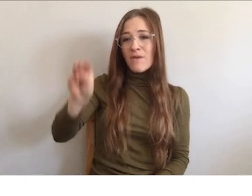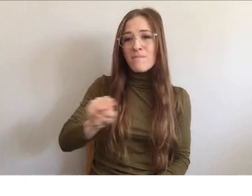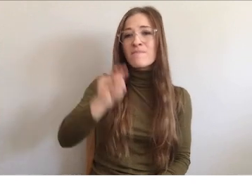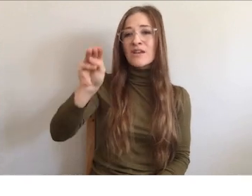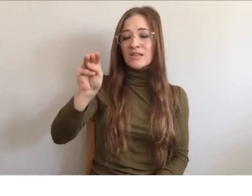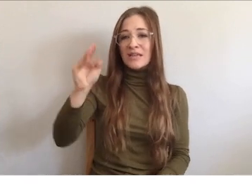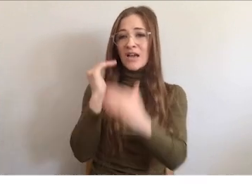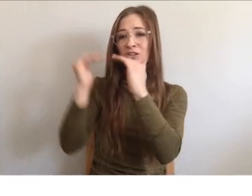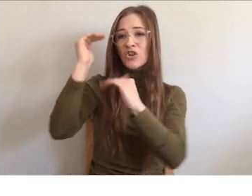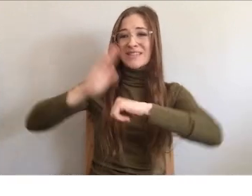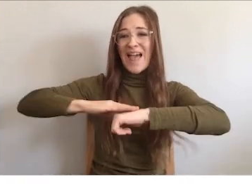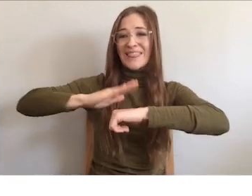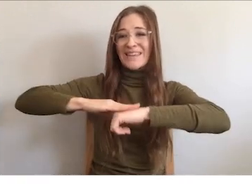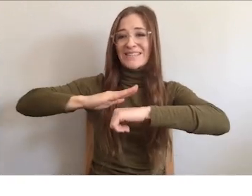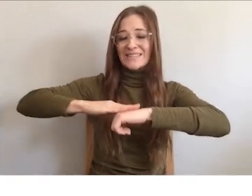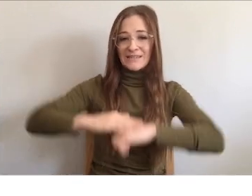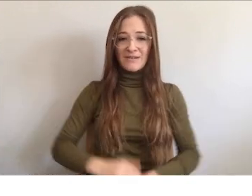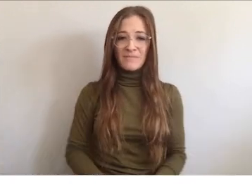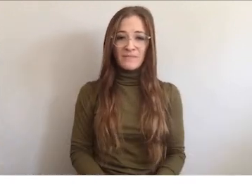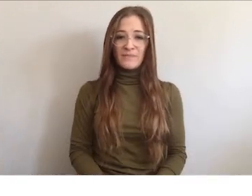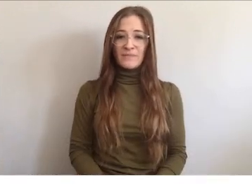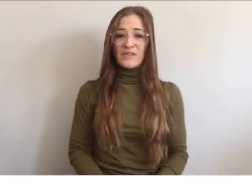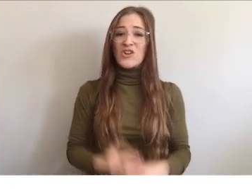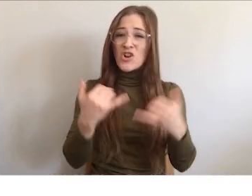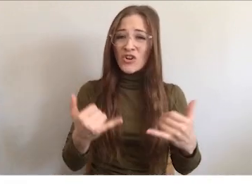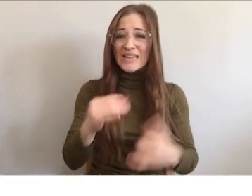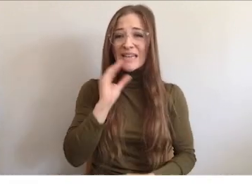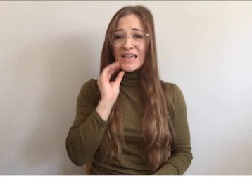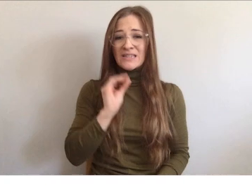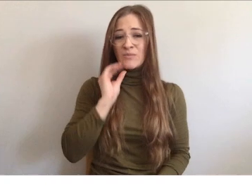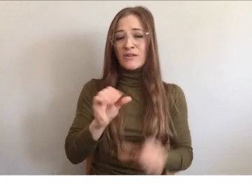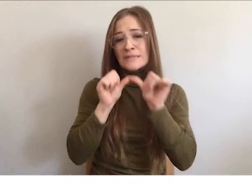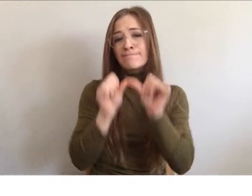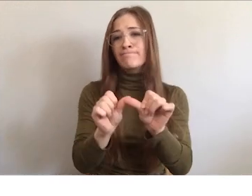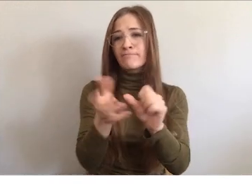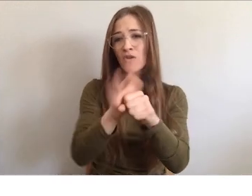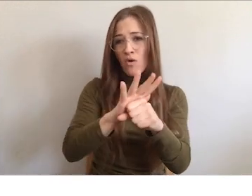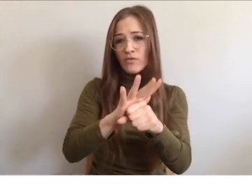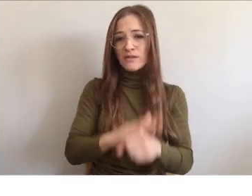million at least adults are currently experiencing long